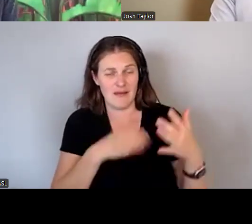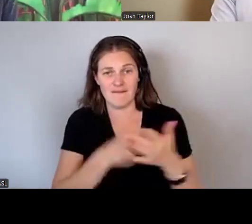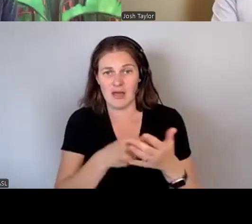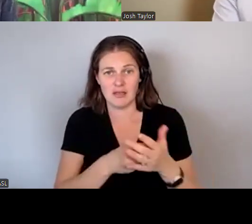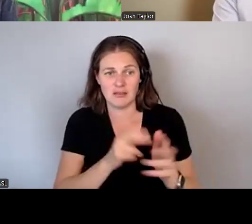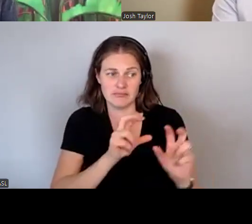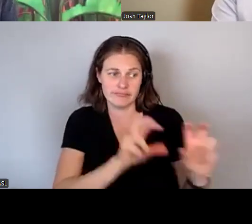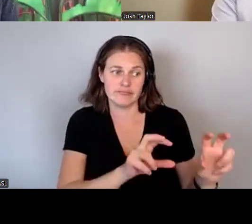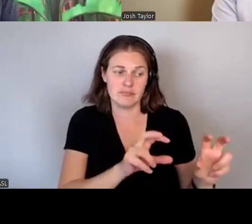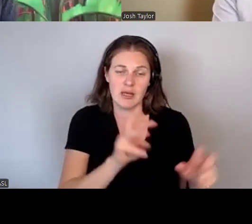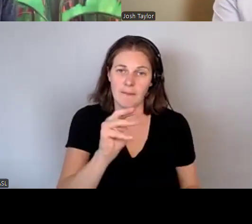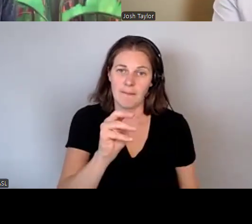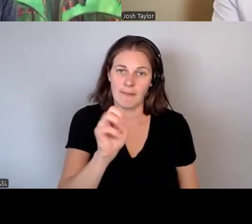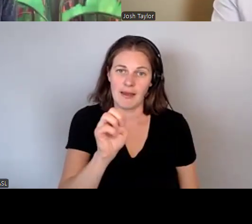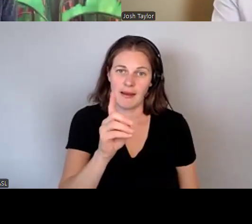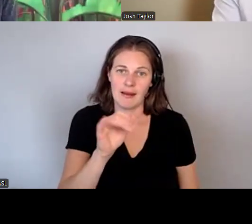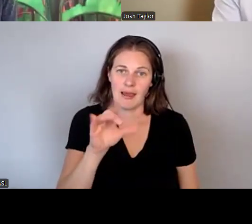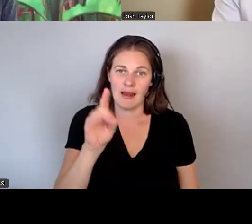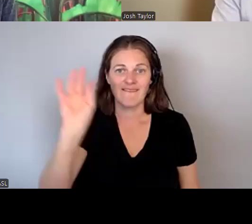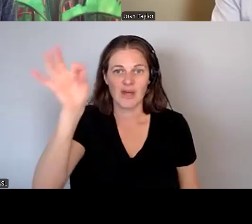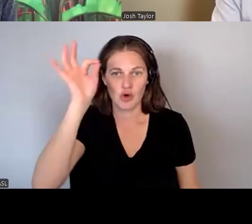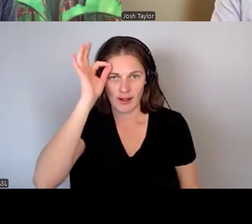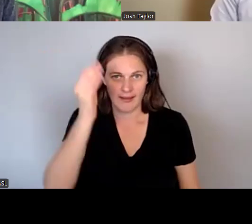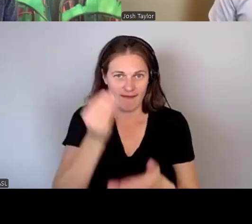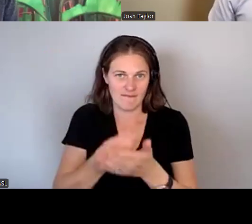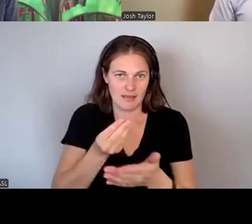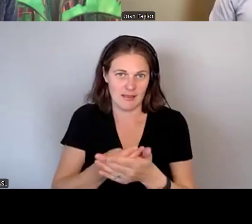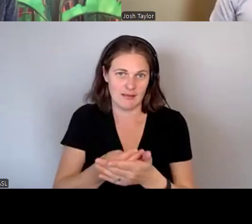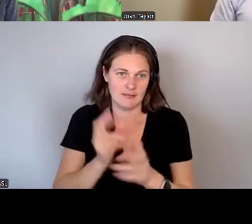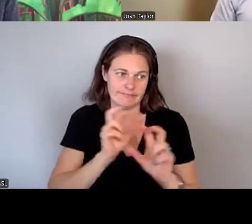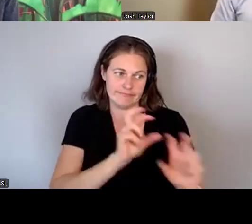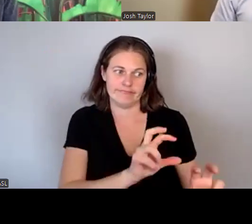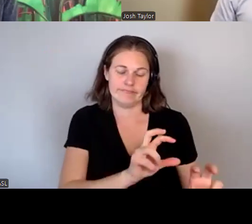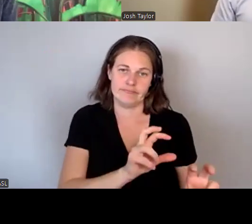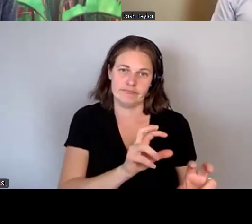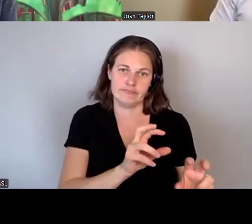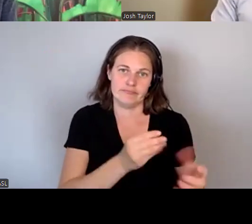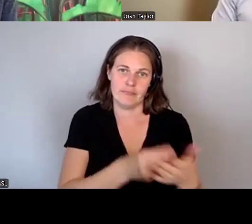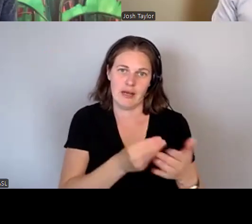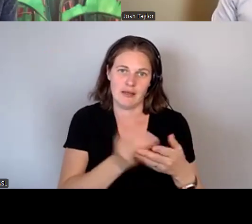which is a federally funded stream. So, yeah.